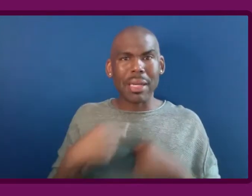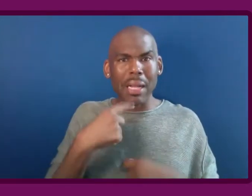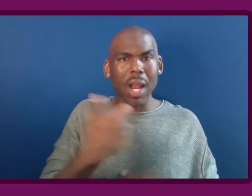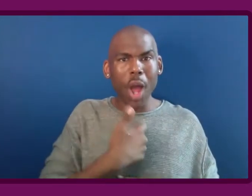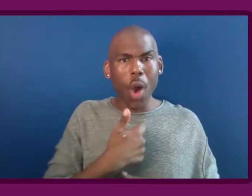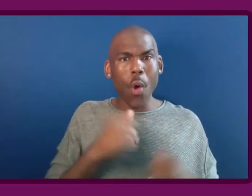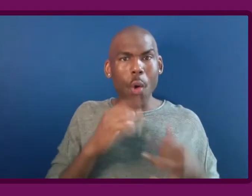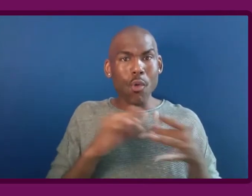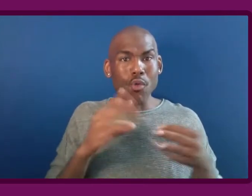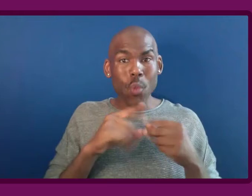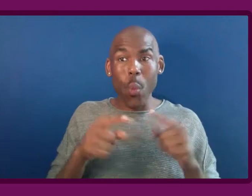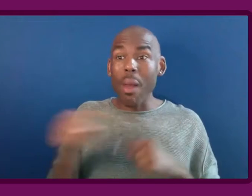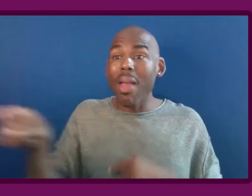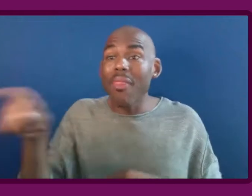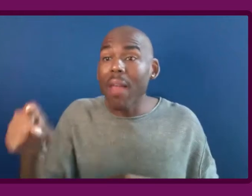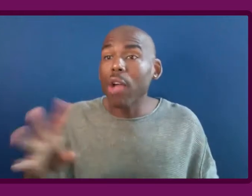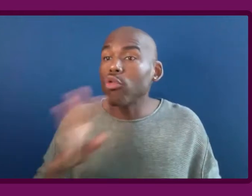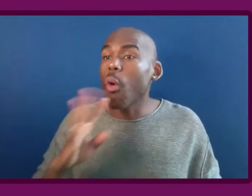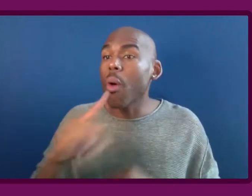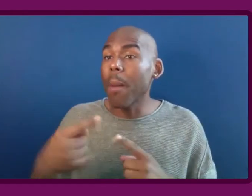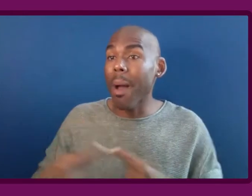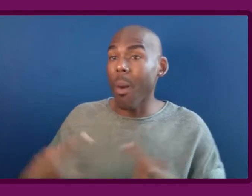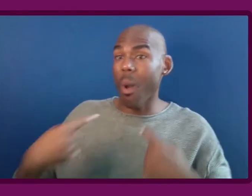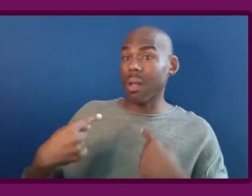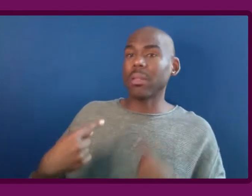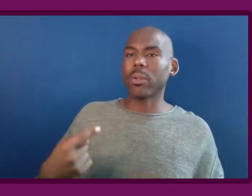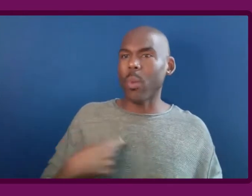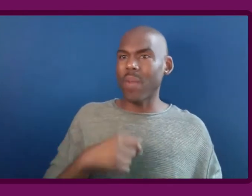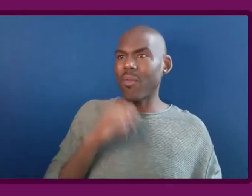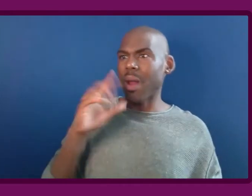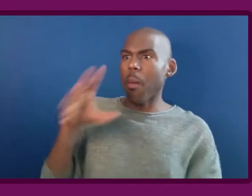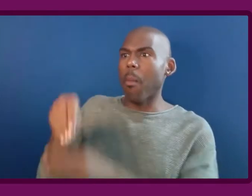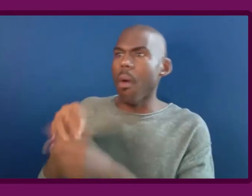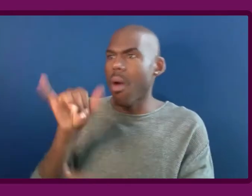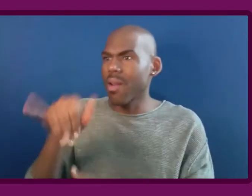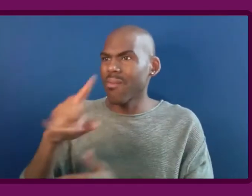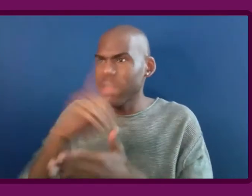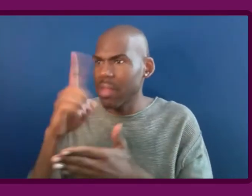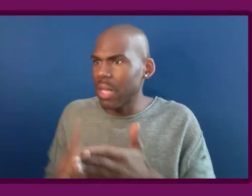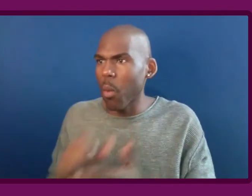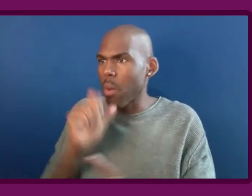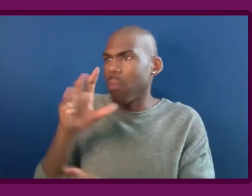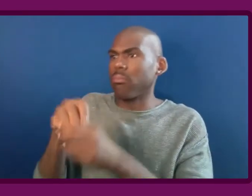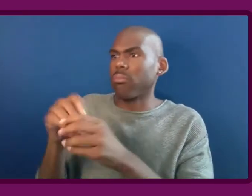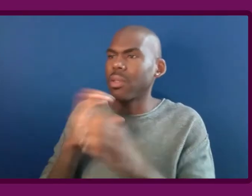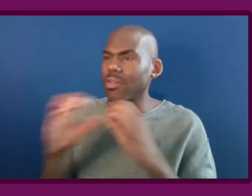stories. When they've talked about us, we haven't been part of that design or that conversation.